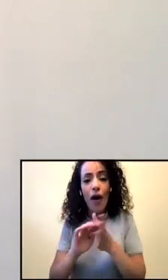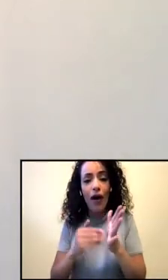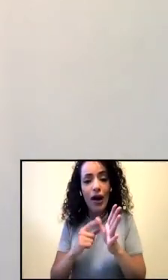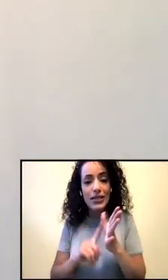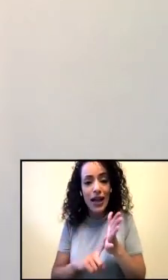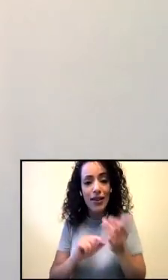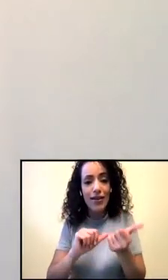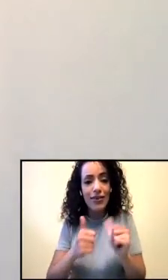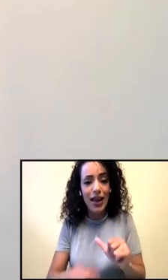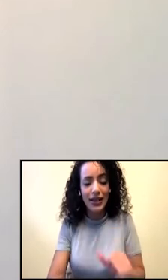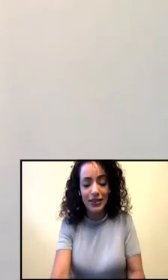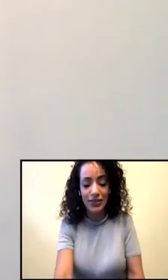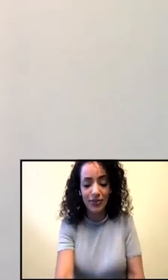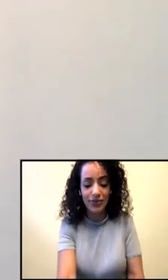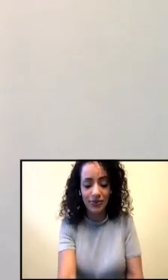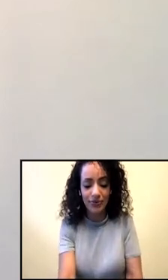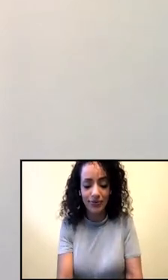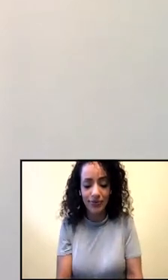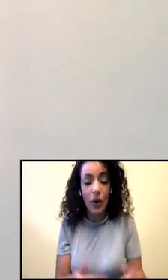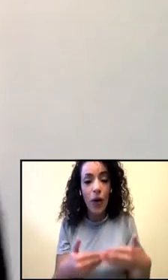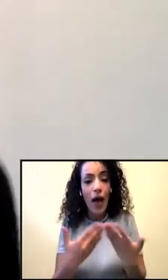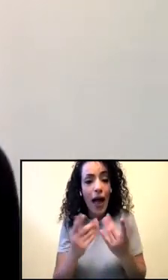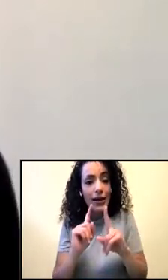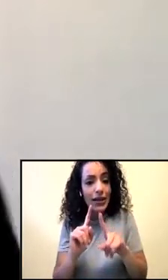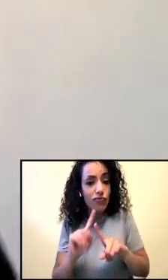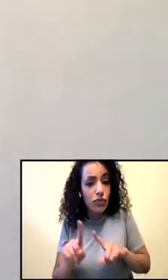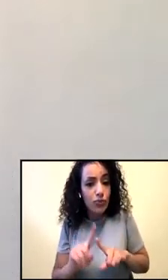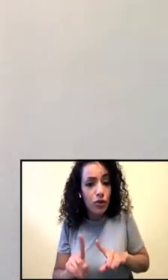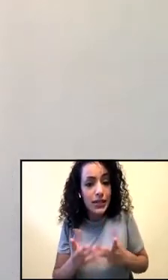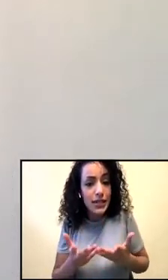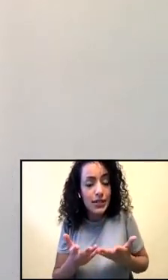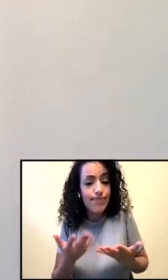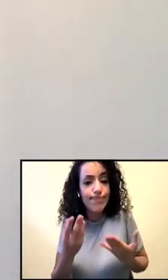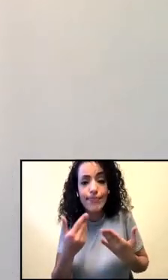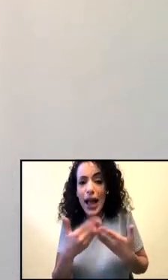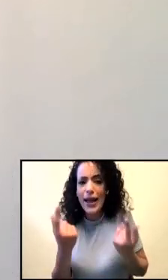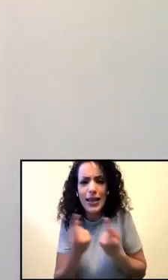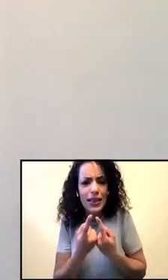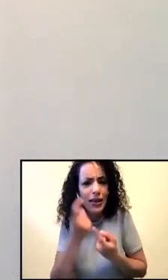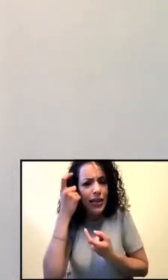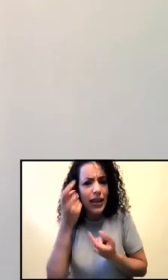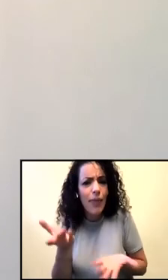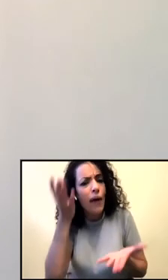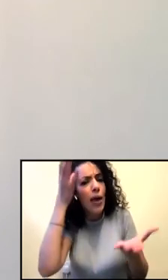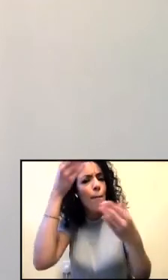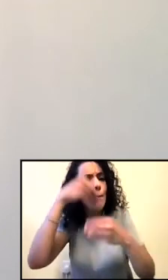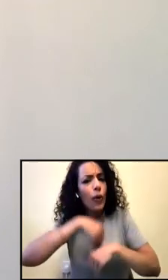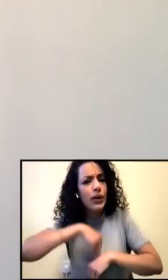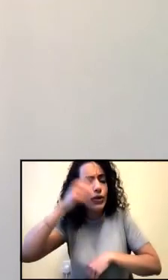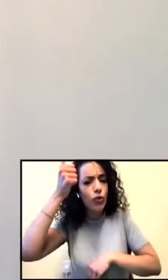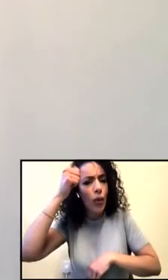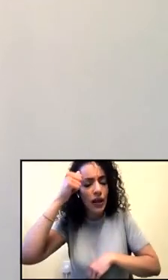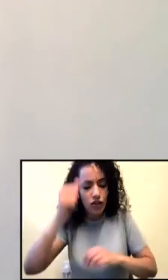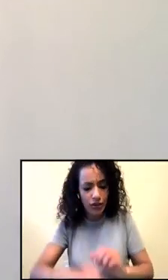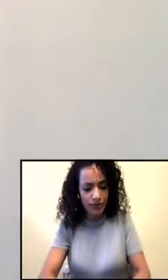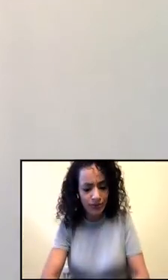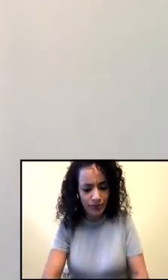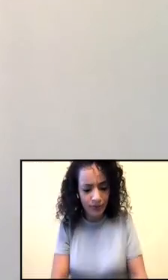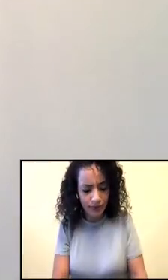have any responses in terms of everything we've been, yeah thinking about embodied knowledge? I